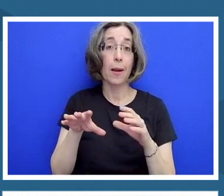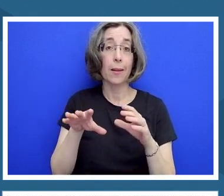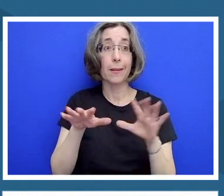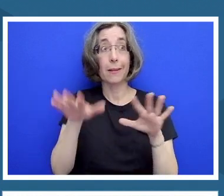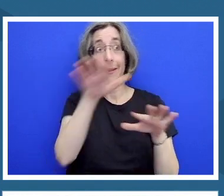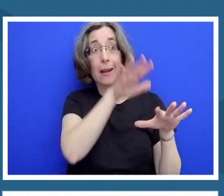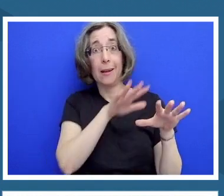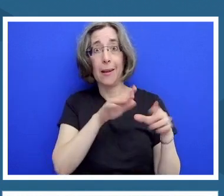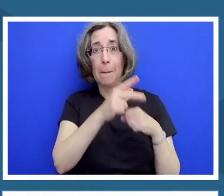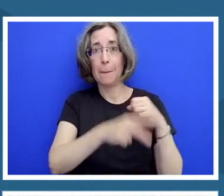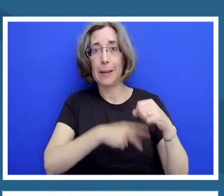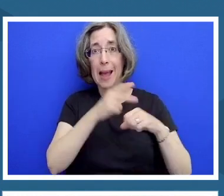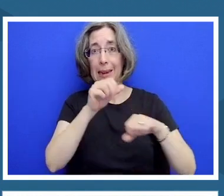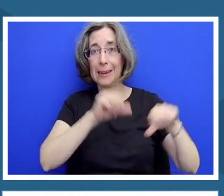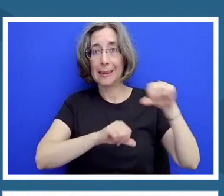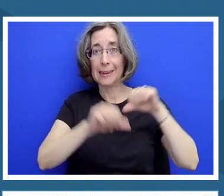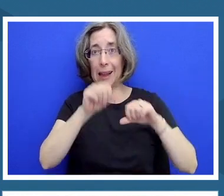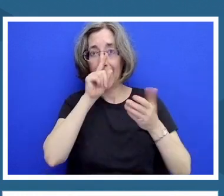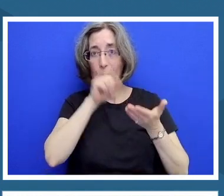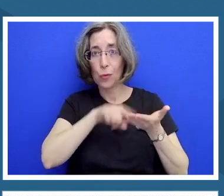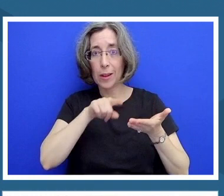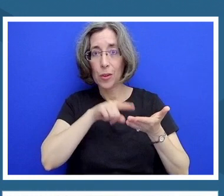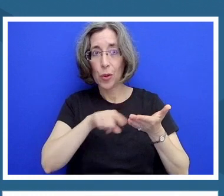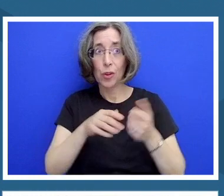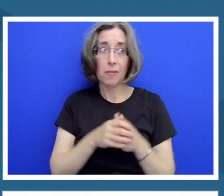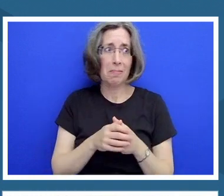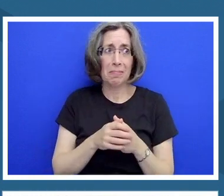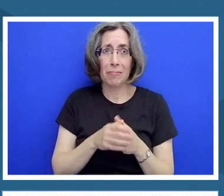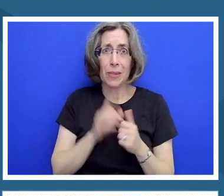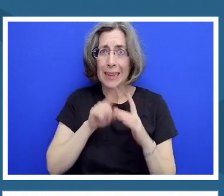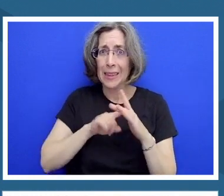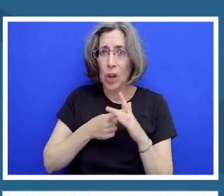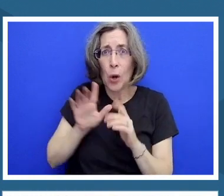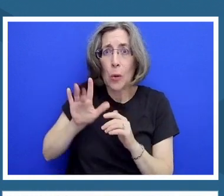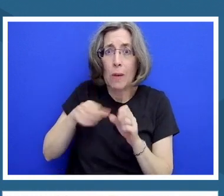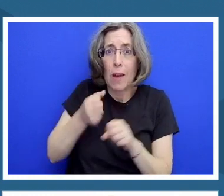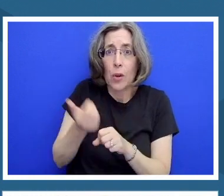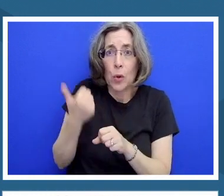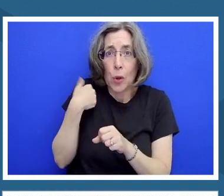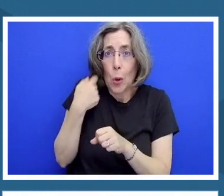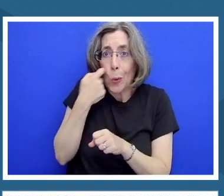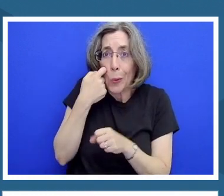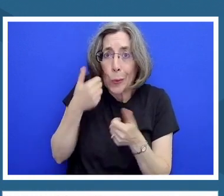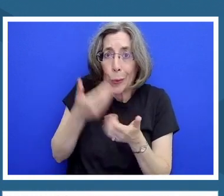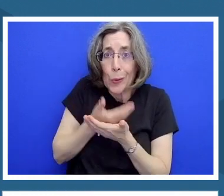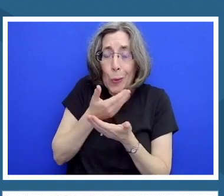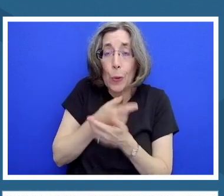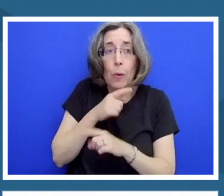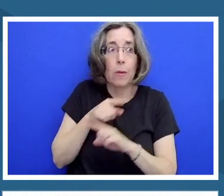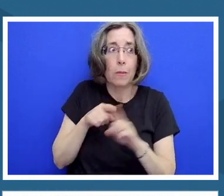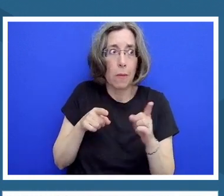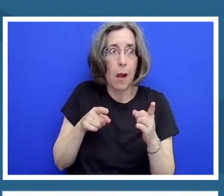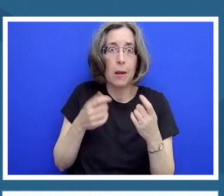you know only 25 years old it's it's nobel prize winning